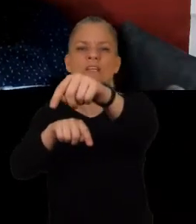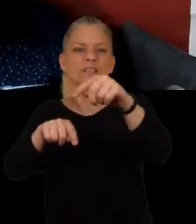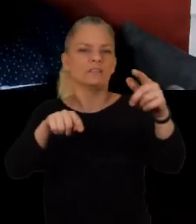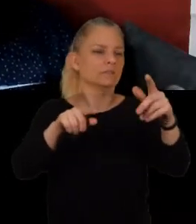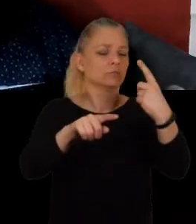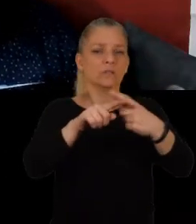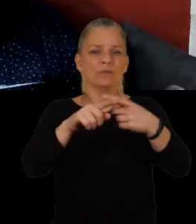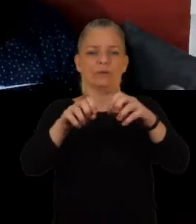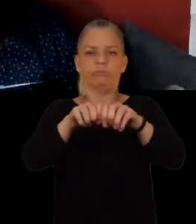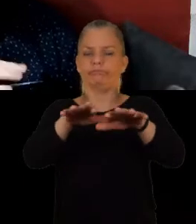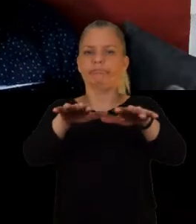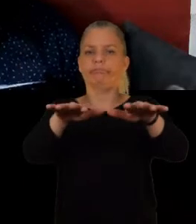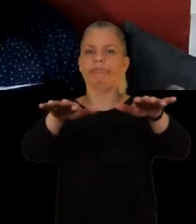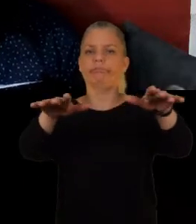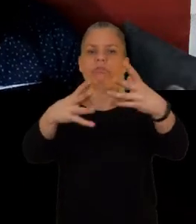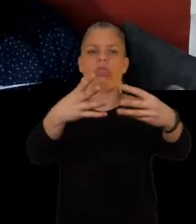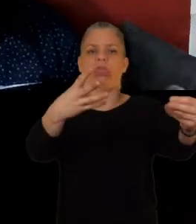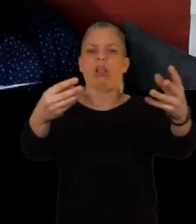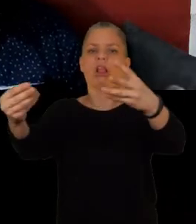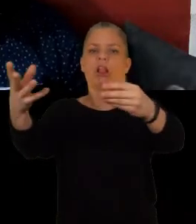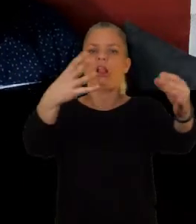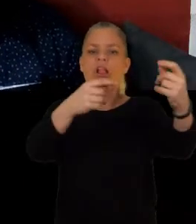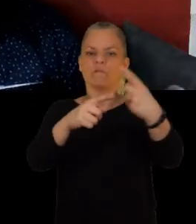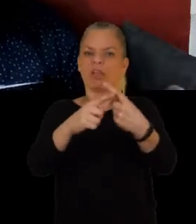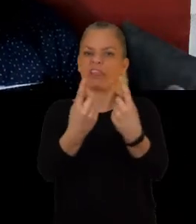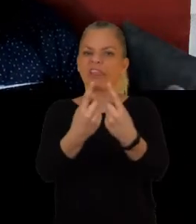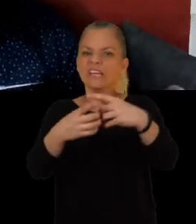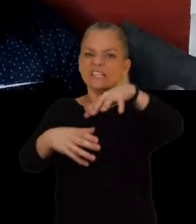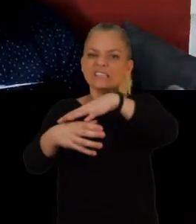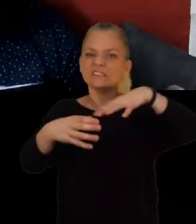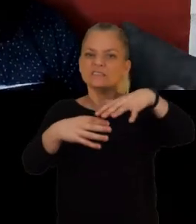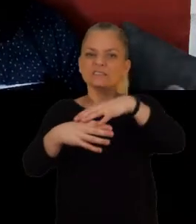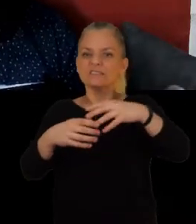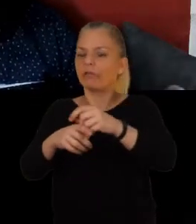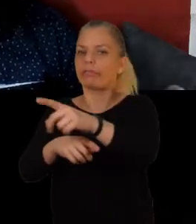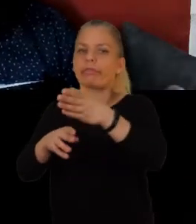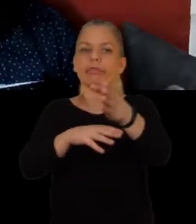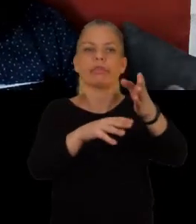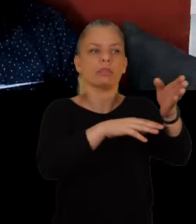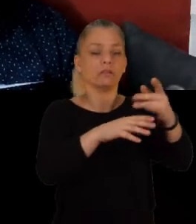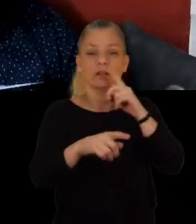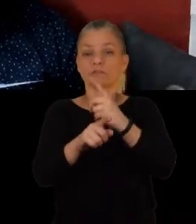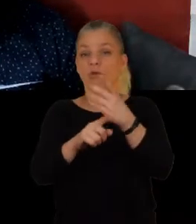another one here quite quickly we can start to kind of drift away from the um all the things